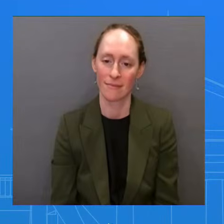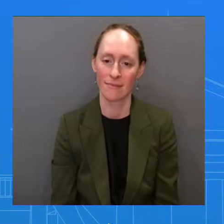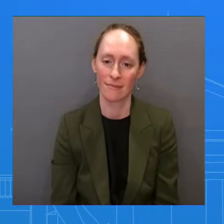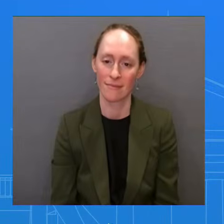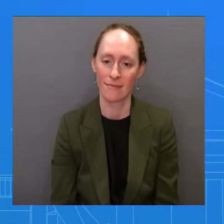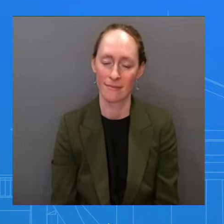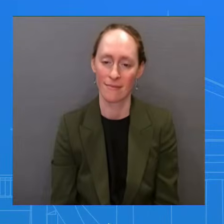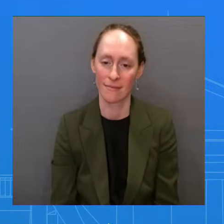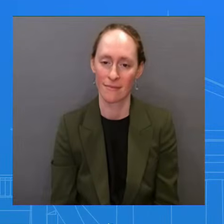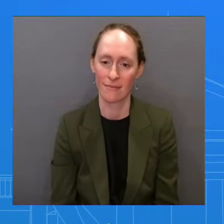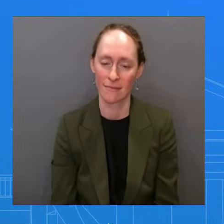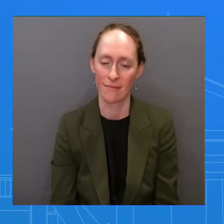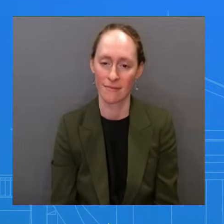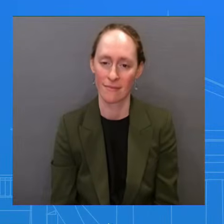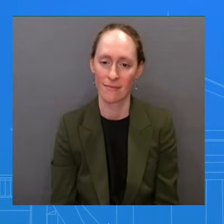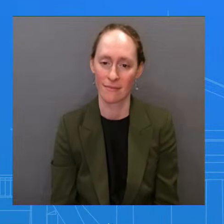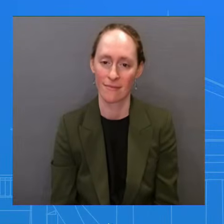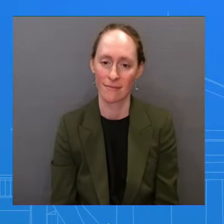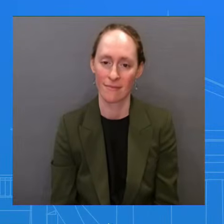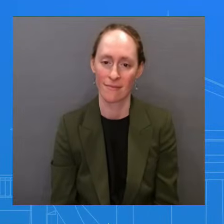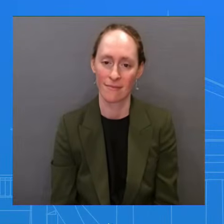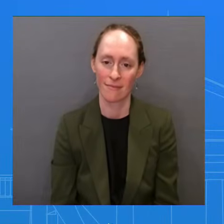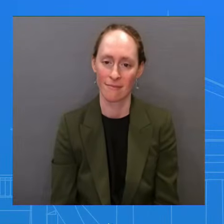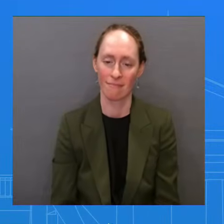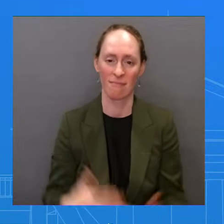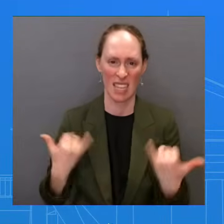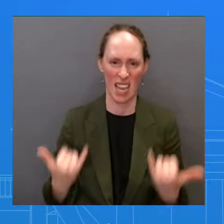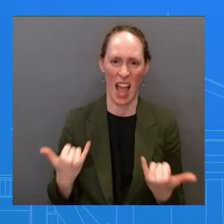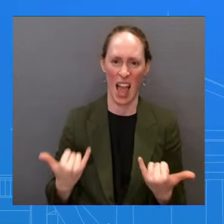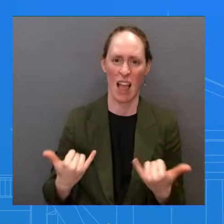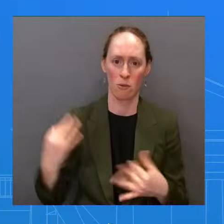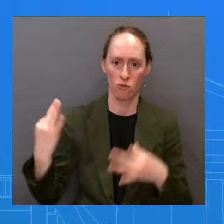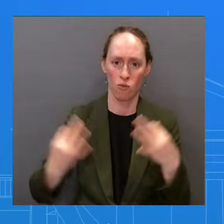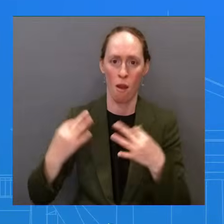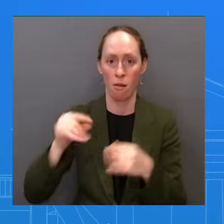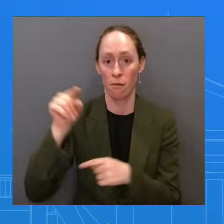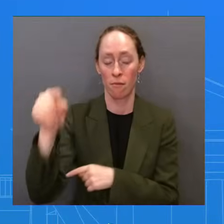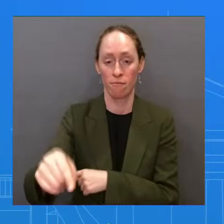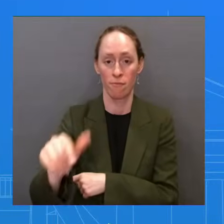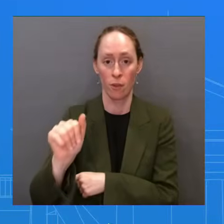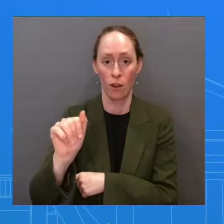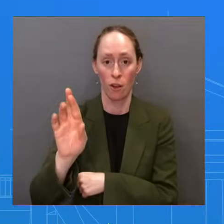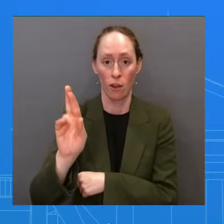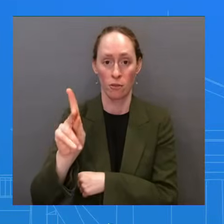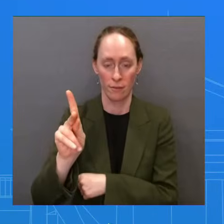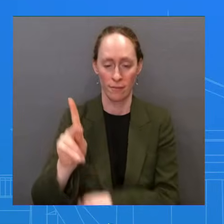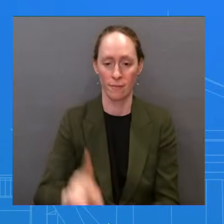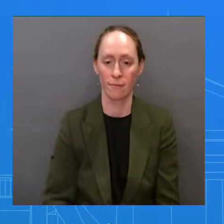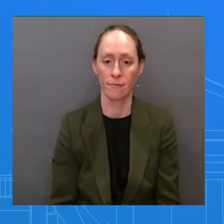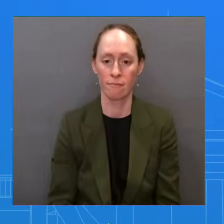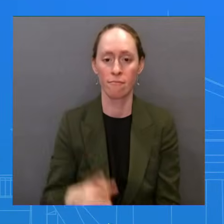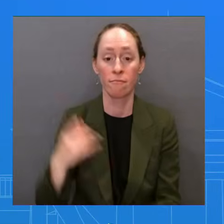Are the President and First Lady monitoring that? And how come they haven't acknowledged the seventh grandchild? Ms. Jean-Pierre: I'm not going to speak to that from here.